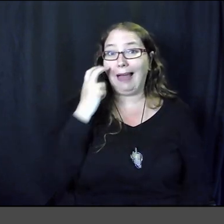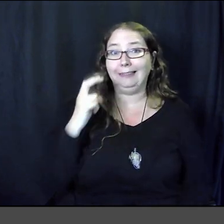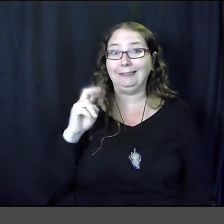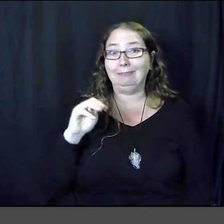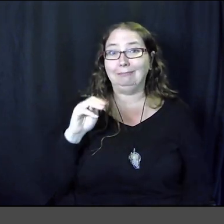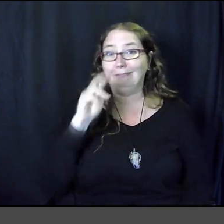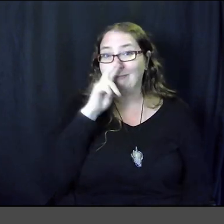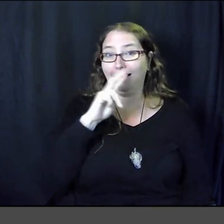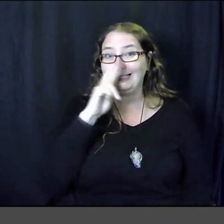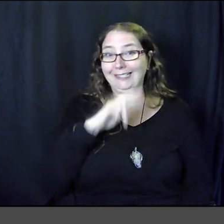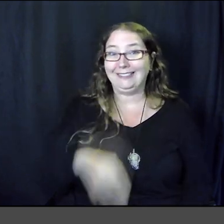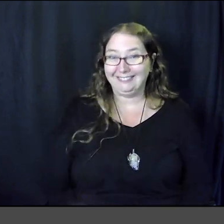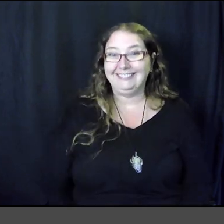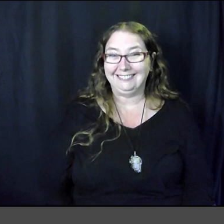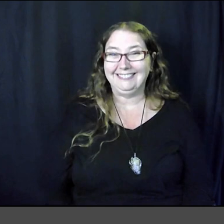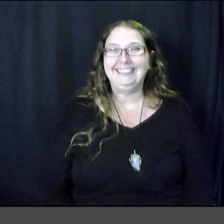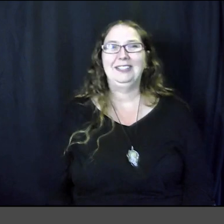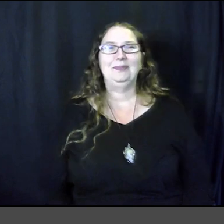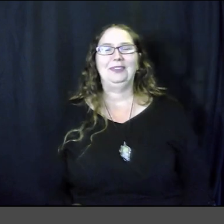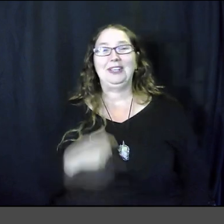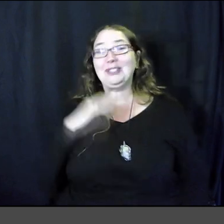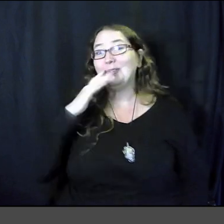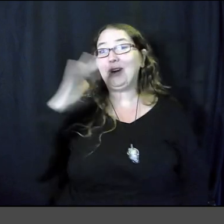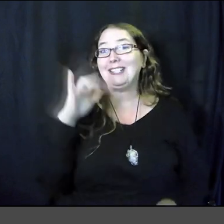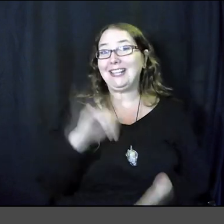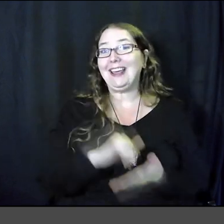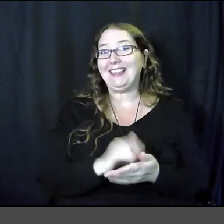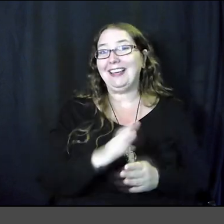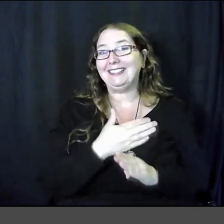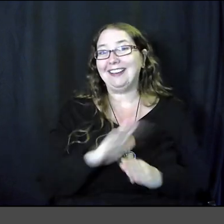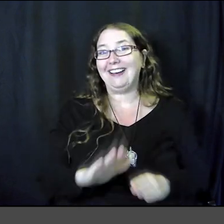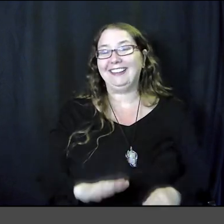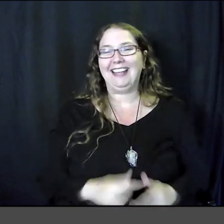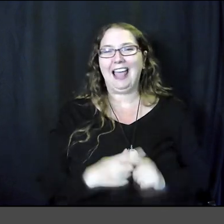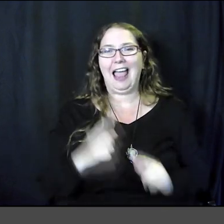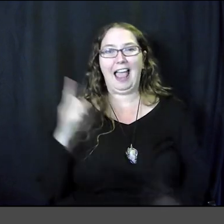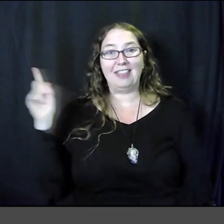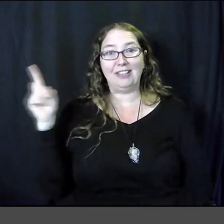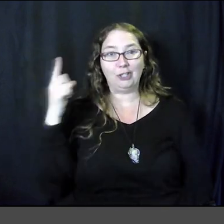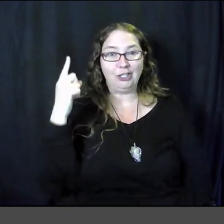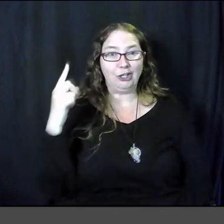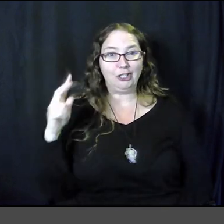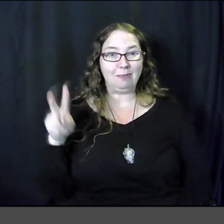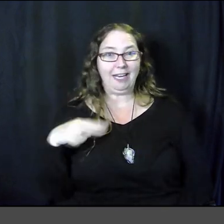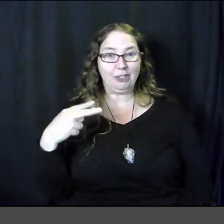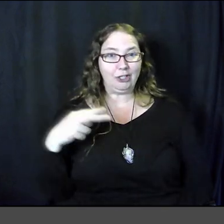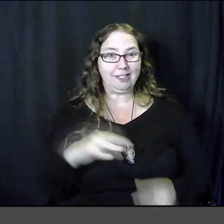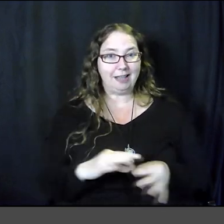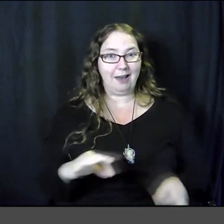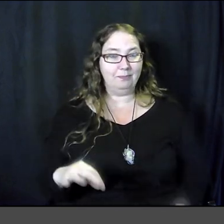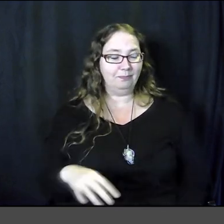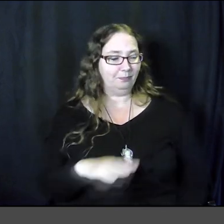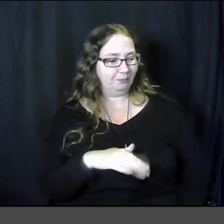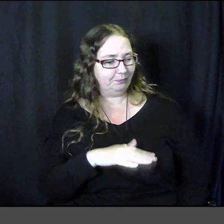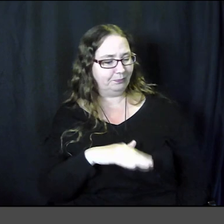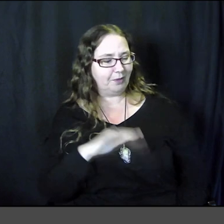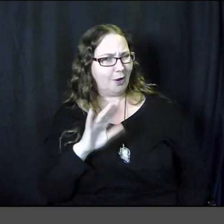SO I SANG THAT SONG AND SHE TURNED AROUND TO ME. AND YOU SAID, YOU'RE GOOD. YOU SAID JUAN, YOU HAVE A BEAUTIFUL VOICE.